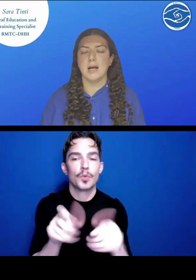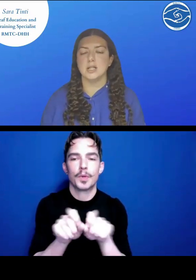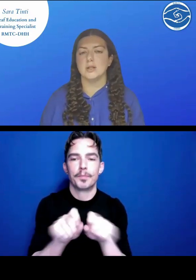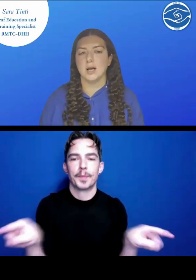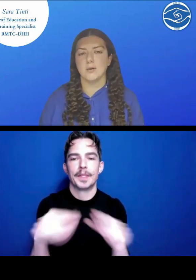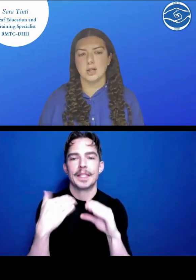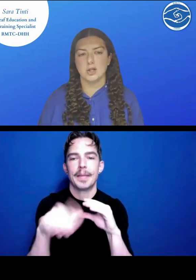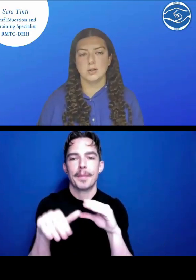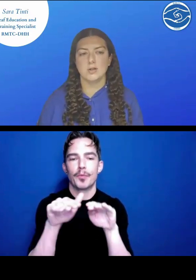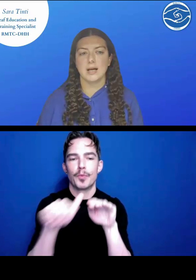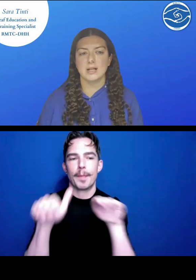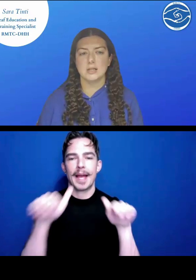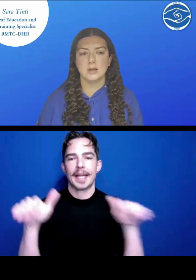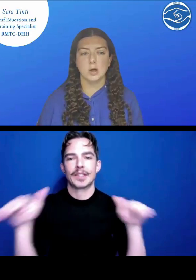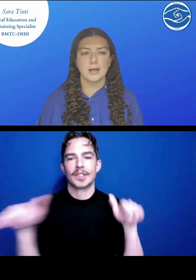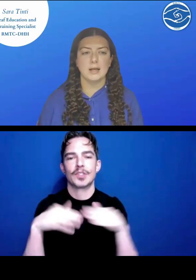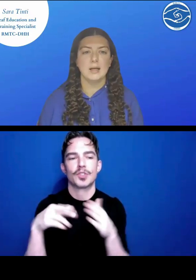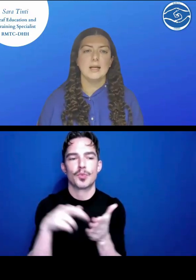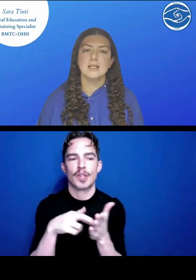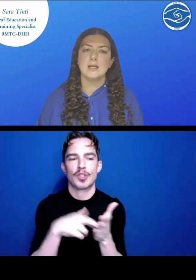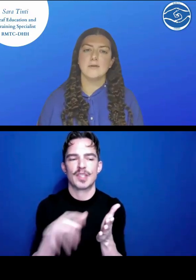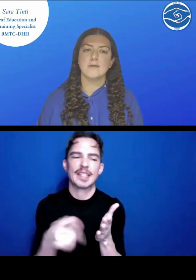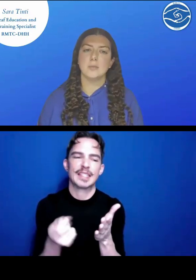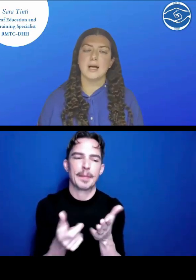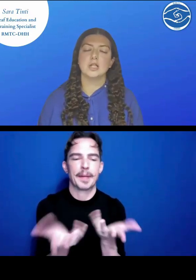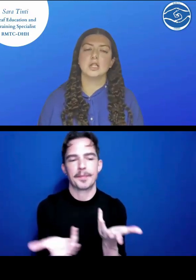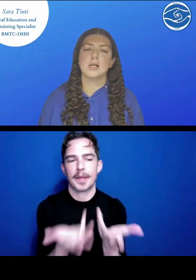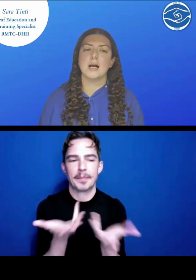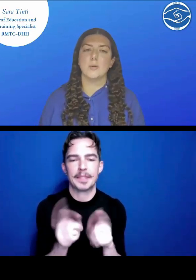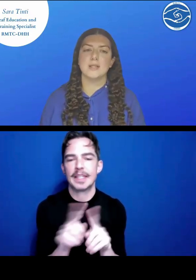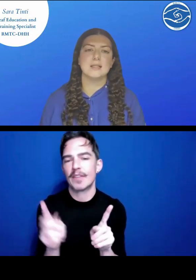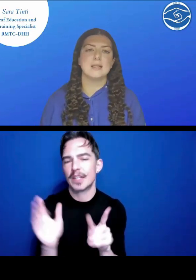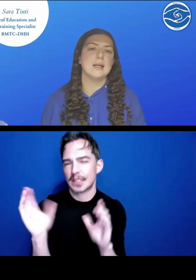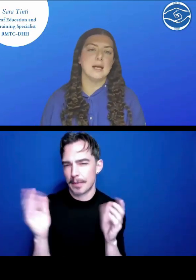remind you to get registered. So that's just a little bit different from last year. It helps us